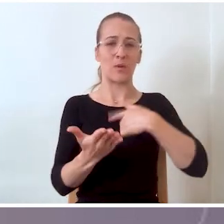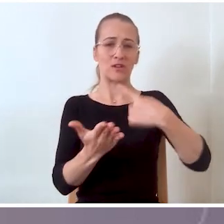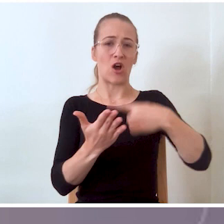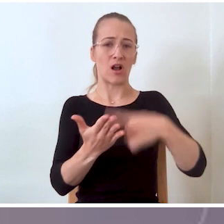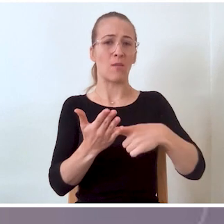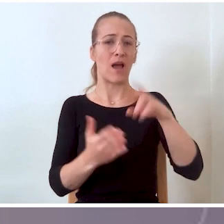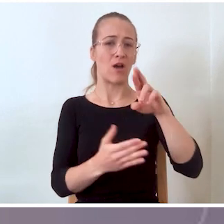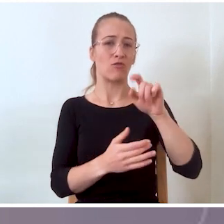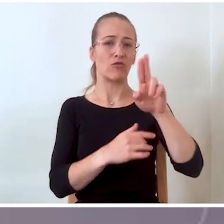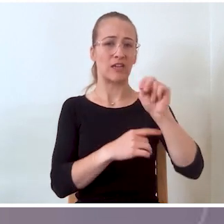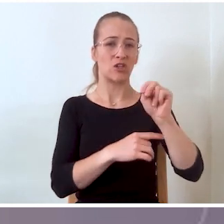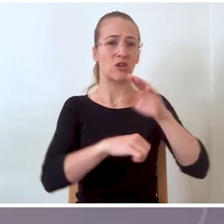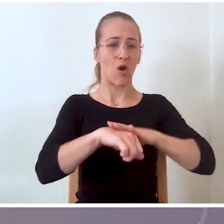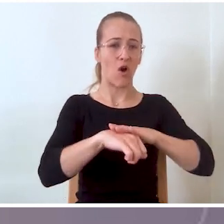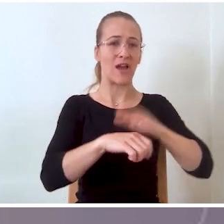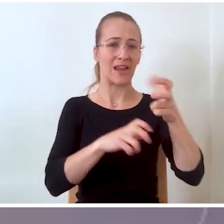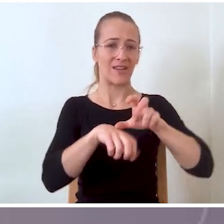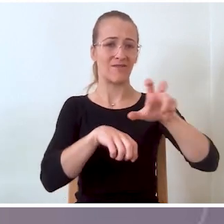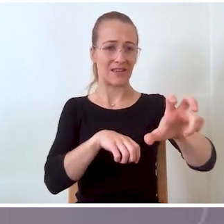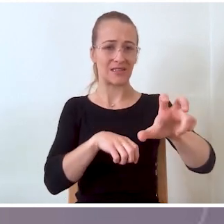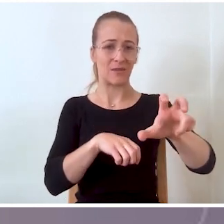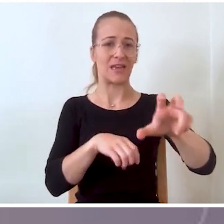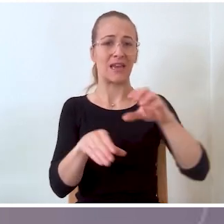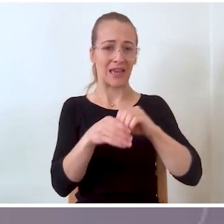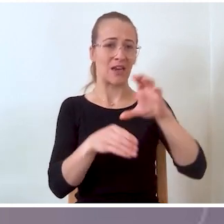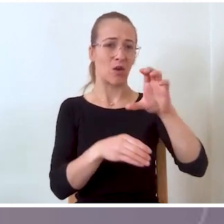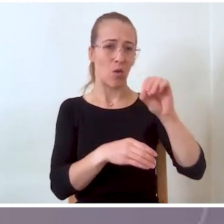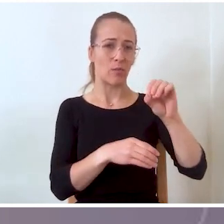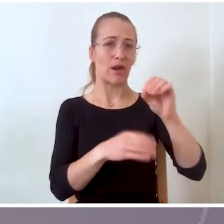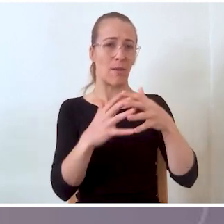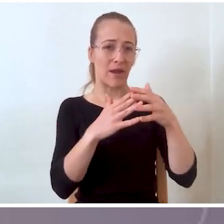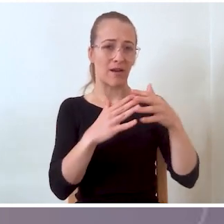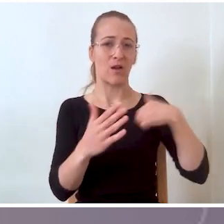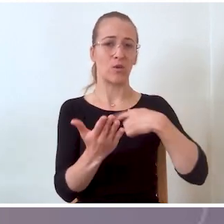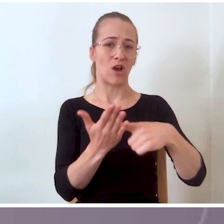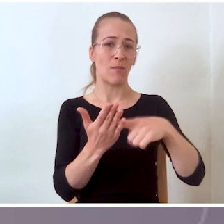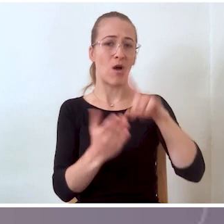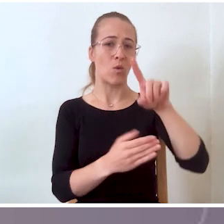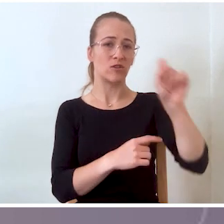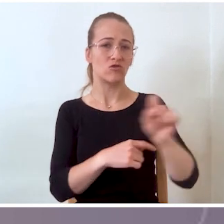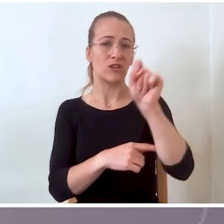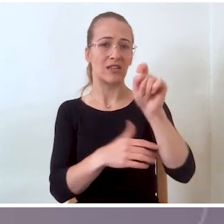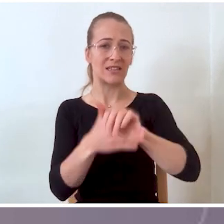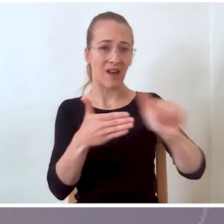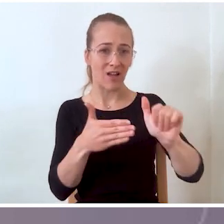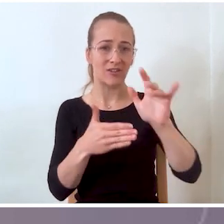for including people with disabilities in corporate America, we mentioned the $1 trillion in buying power that people with disabilities have,